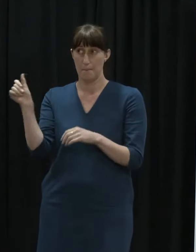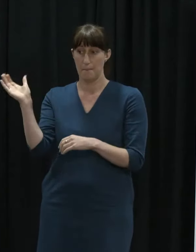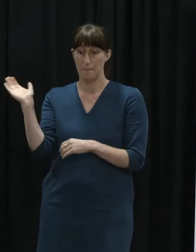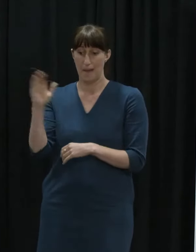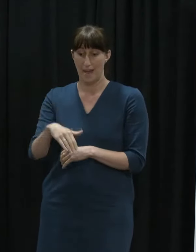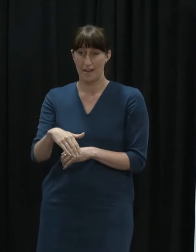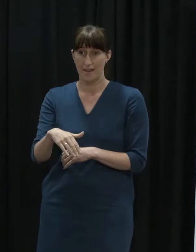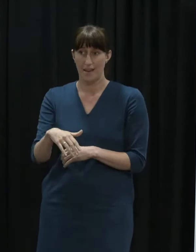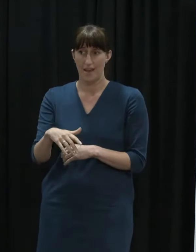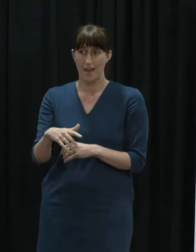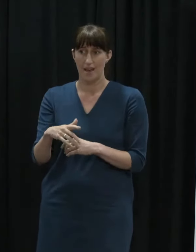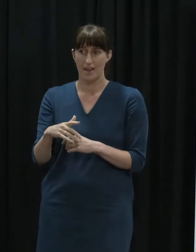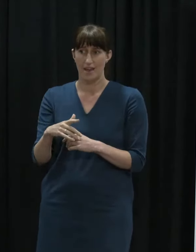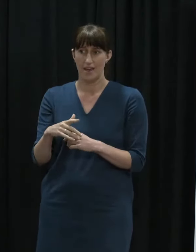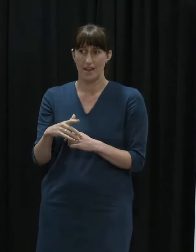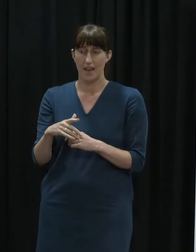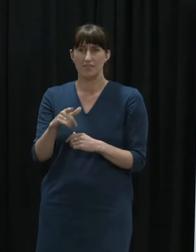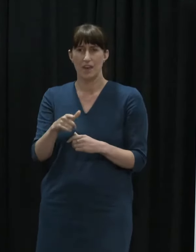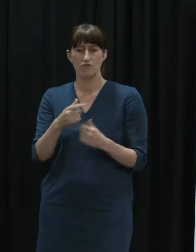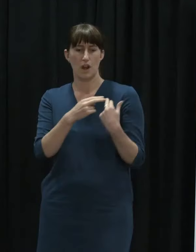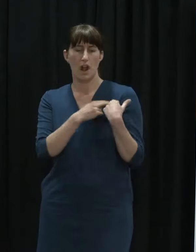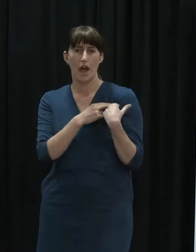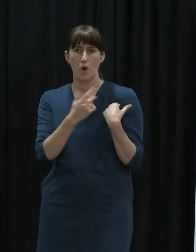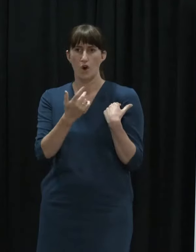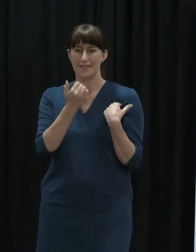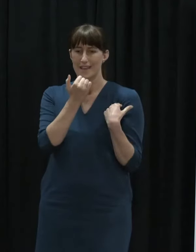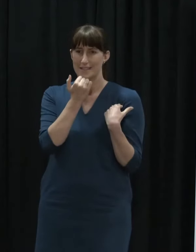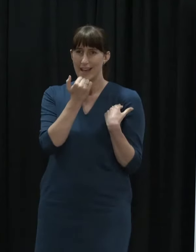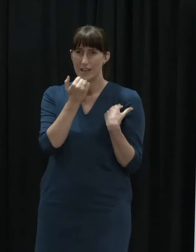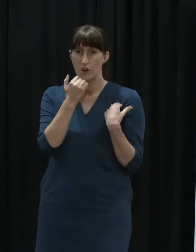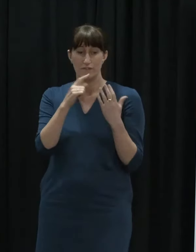carry on change is